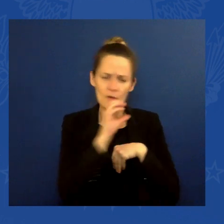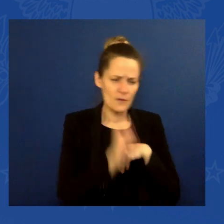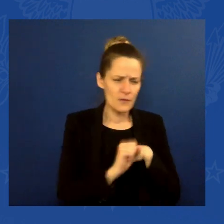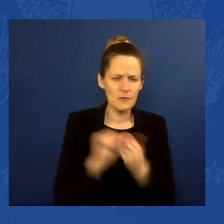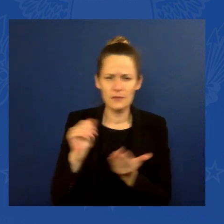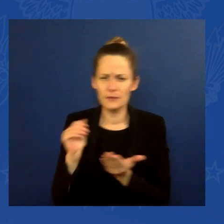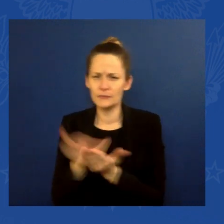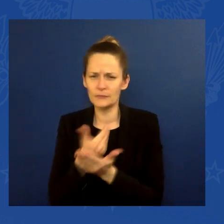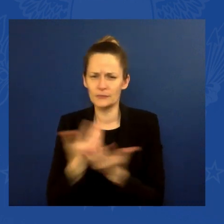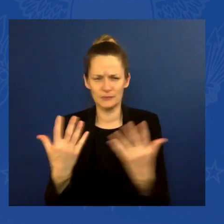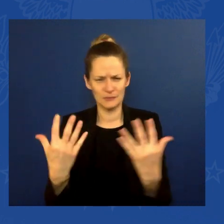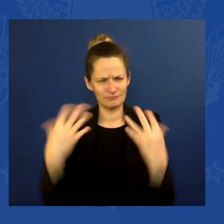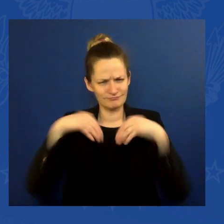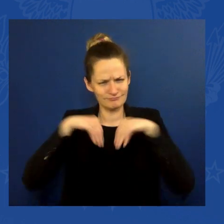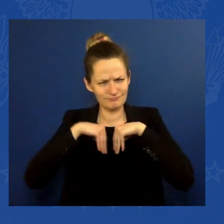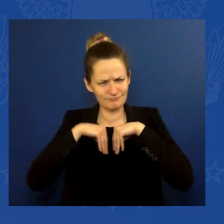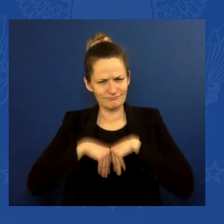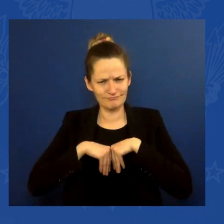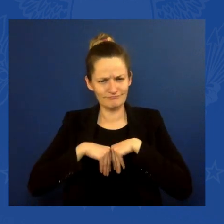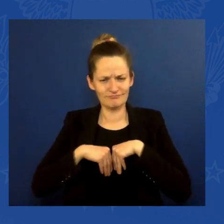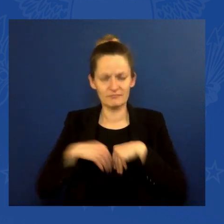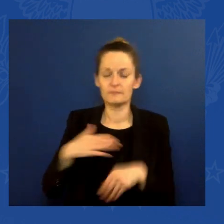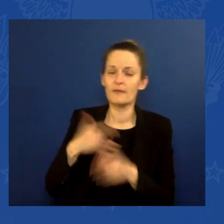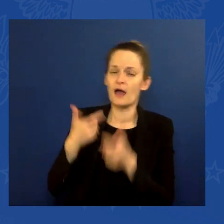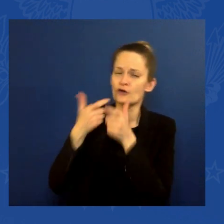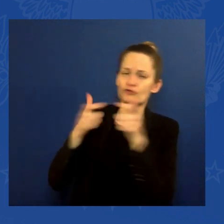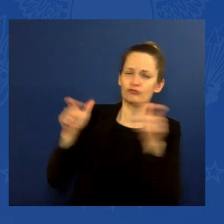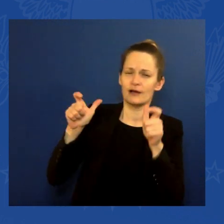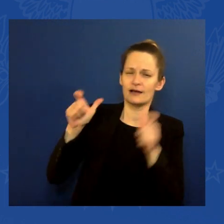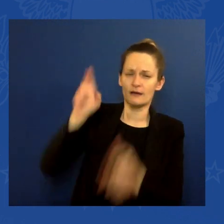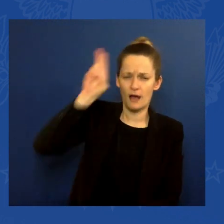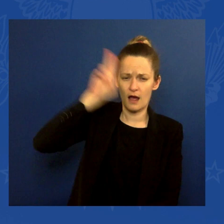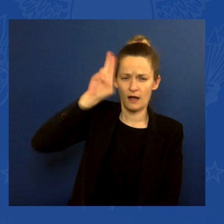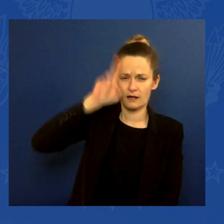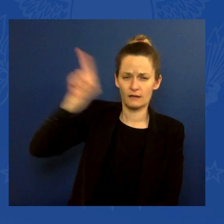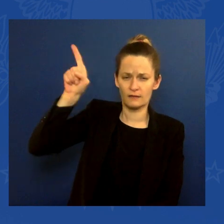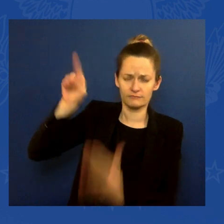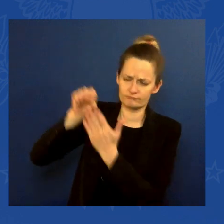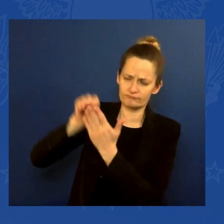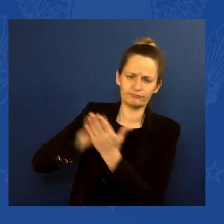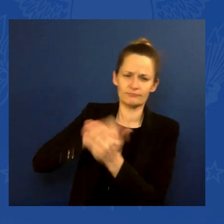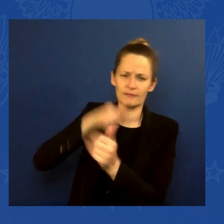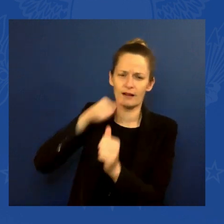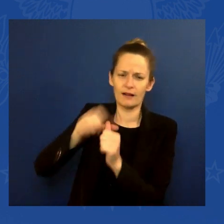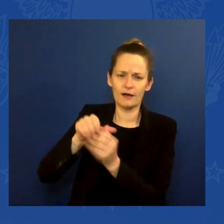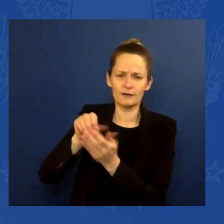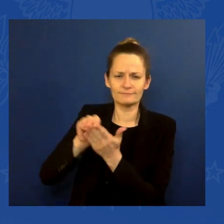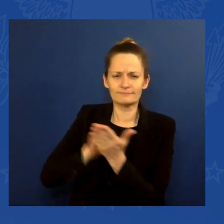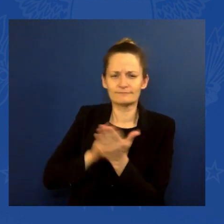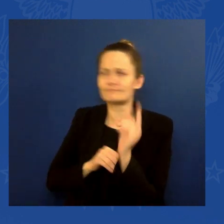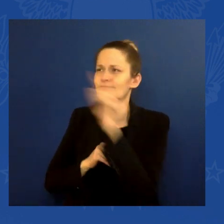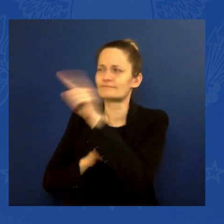back to his loved ones in Ireland, yearning to be home. And he said -- he wrote, "If the road was made of furze…"